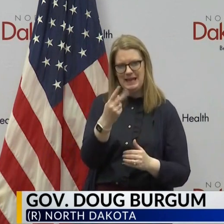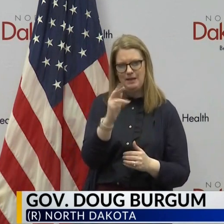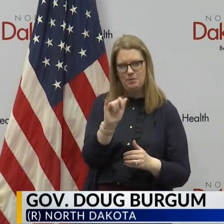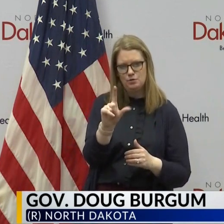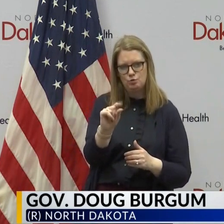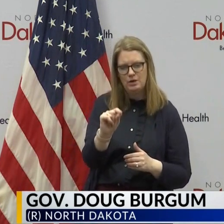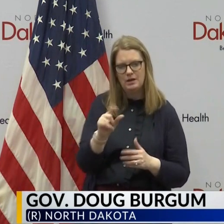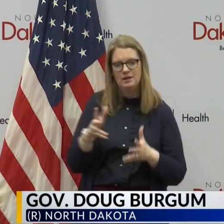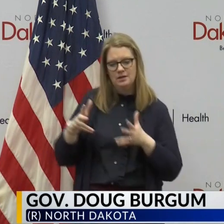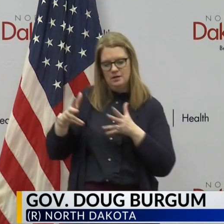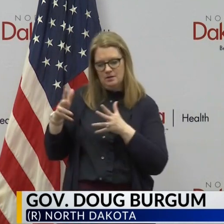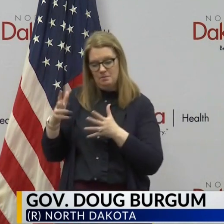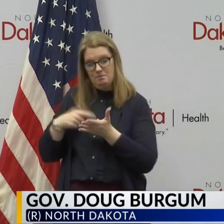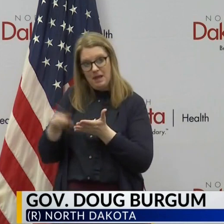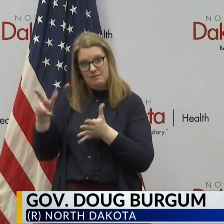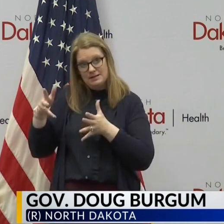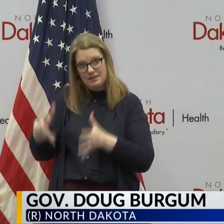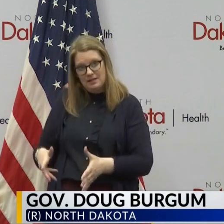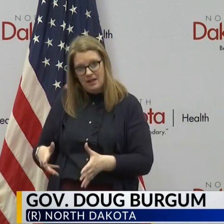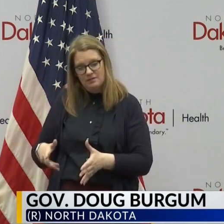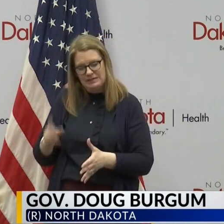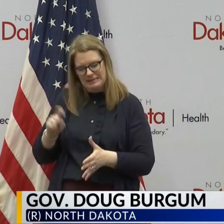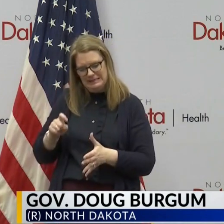THE AMOUNT THAT WE GOT THROUGH, 12.12 MILLION DOLLARS WORTH